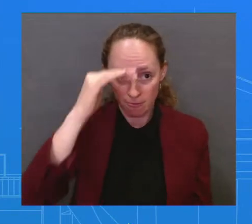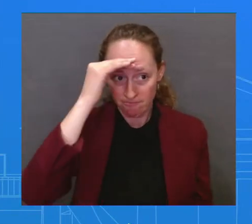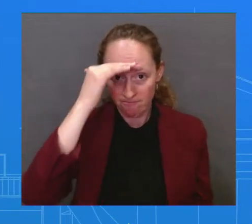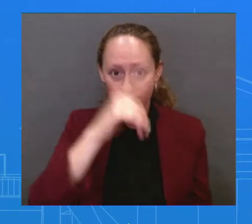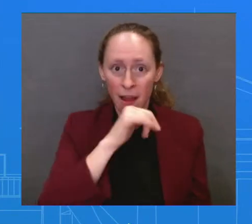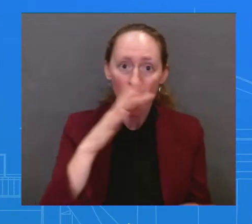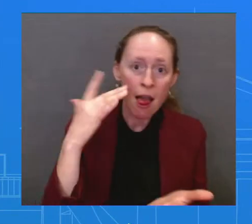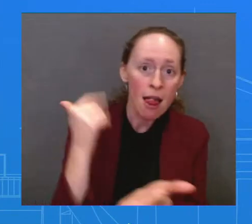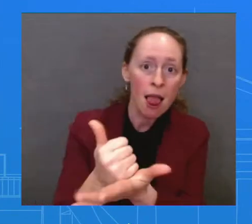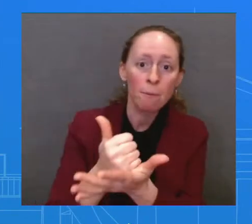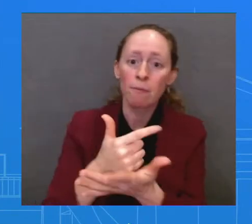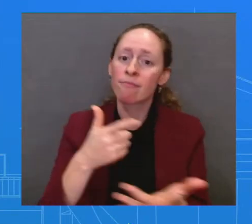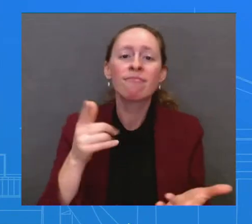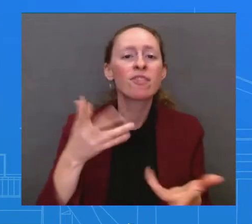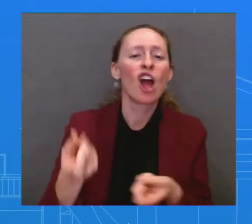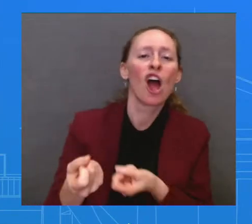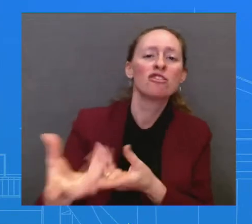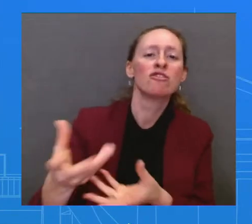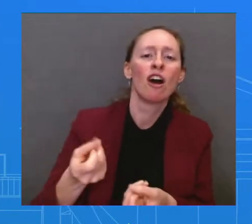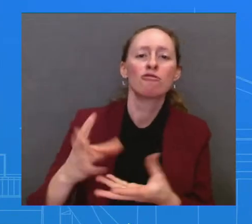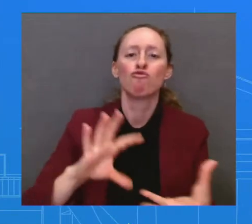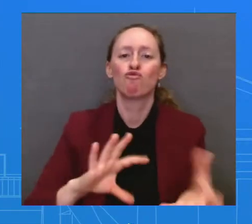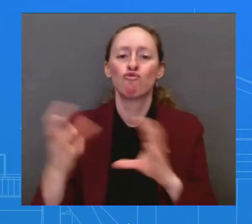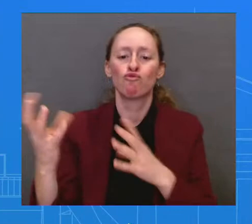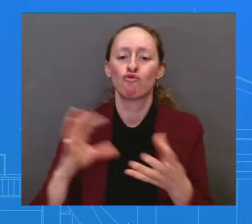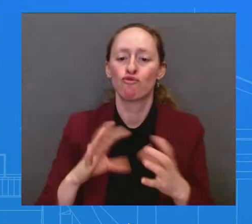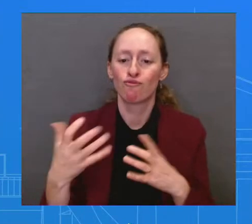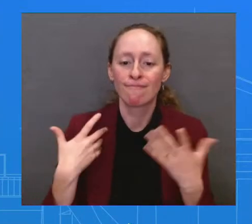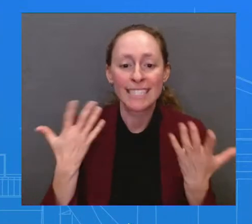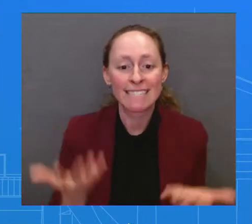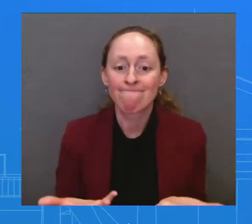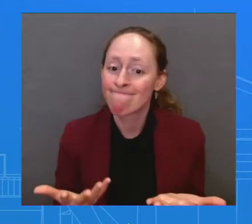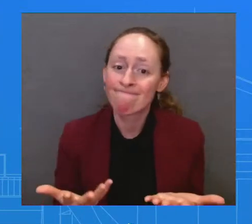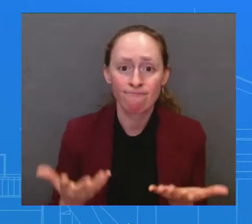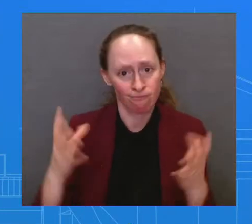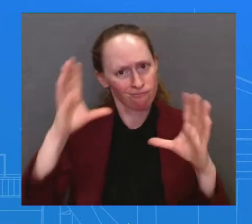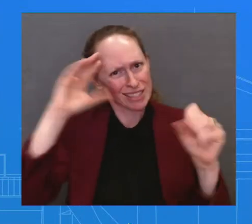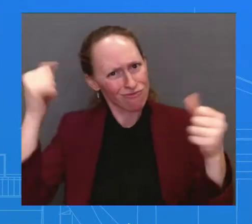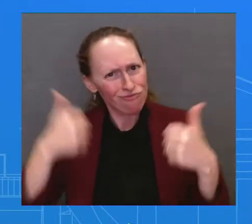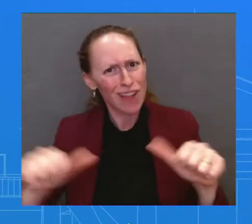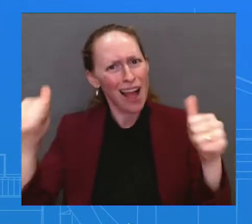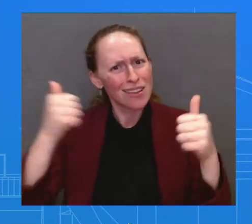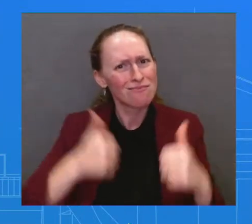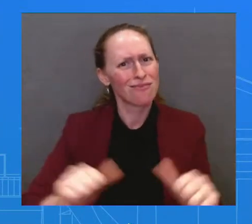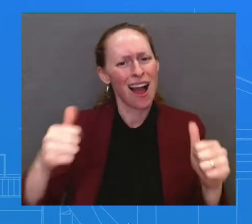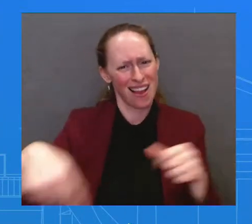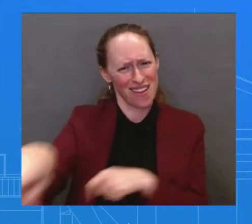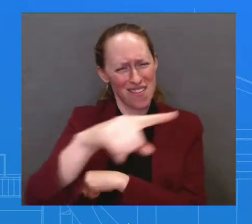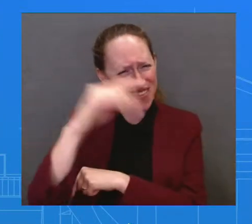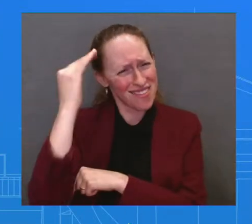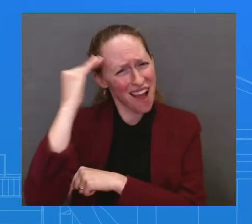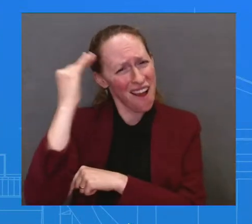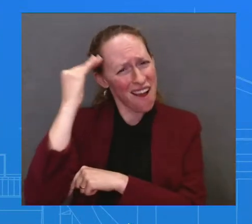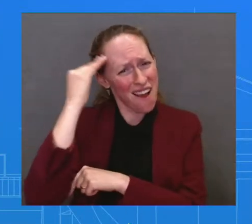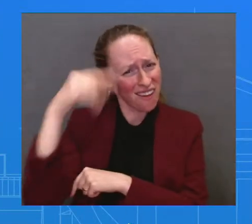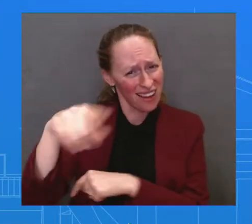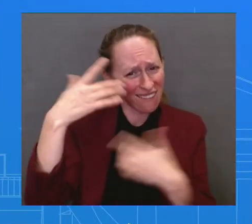But let's not forget -- and you know this very well, having -- having -- as you're covering that region -- that this is an issue that's been around for decades.